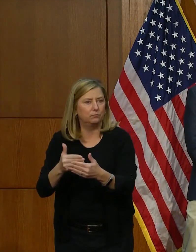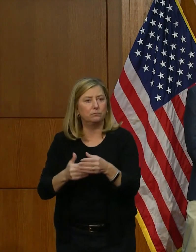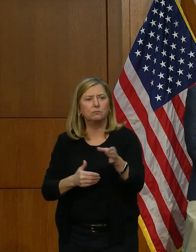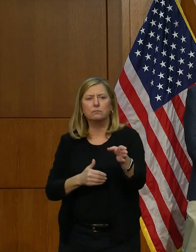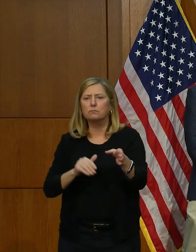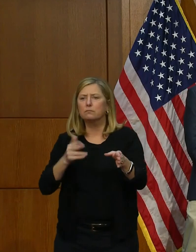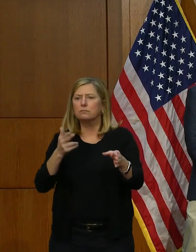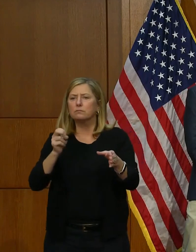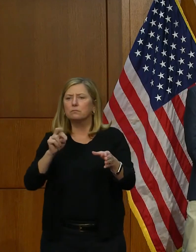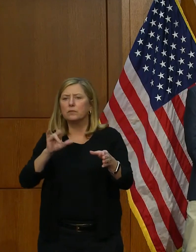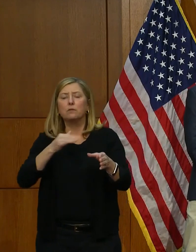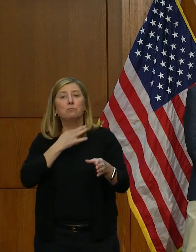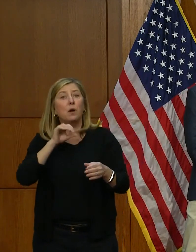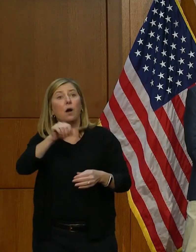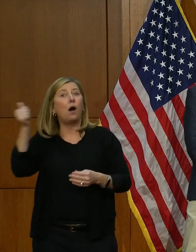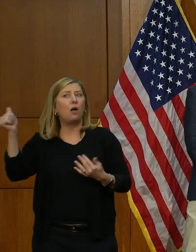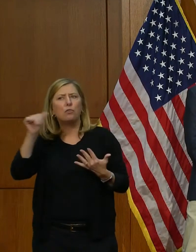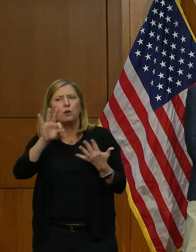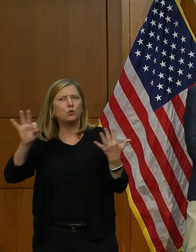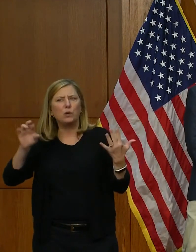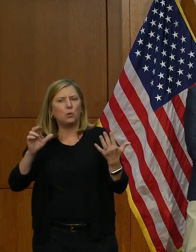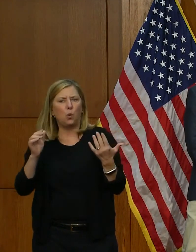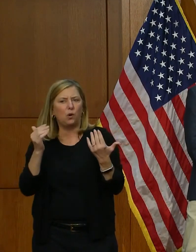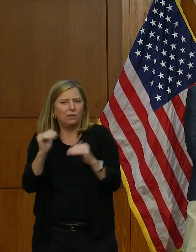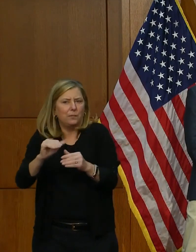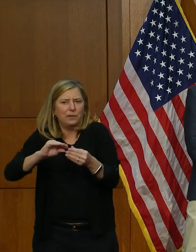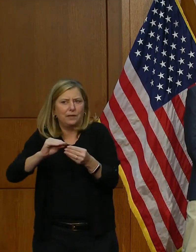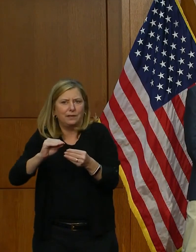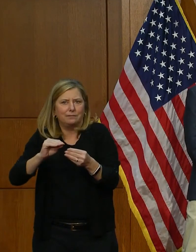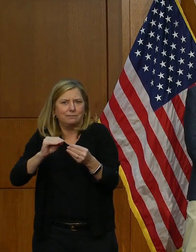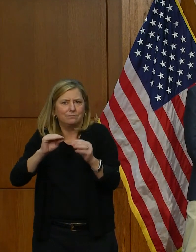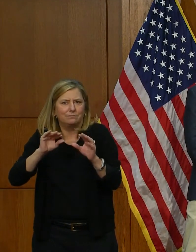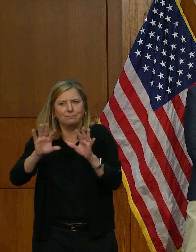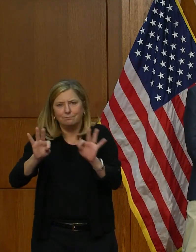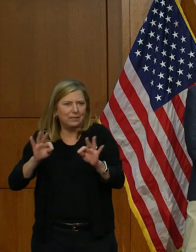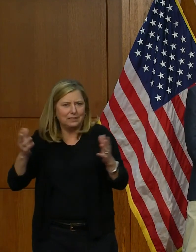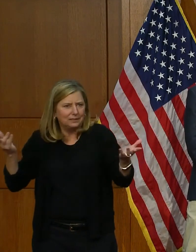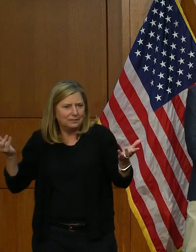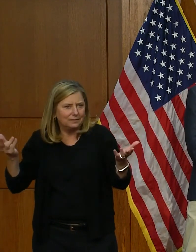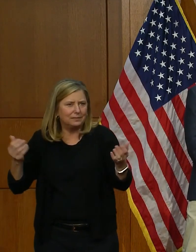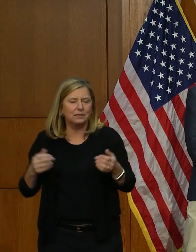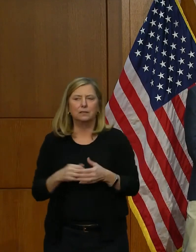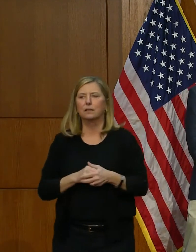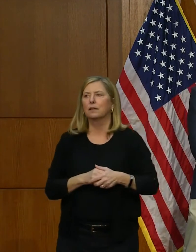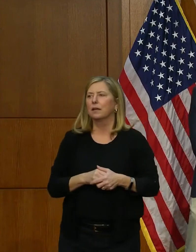TO TRY TO MAKE IT BETTER, AND I THINK I THINK WE'RE PRETTY